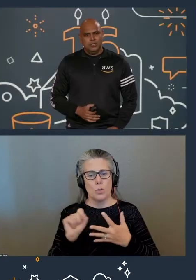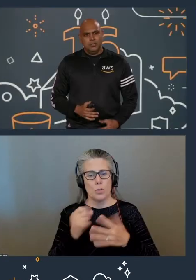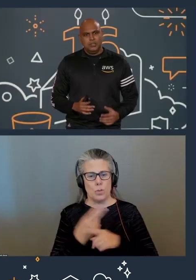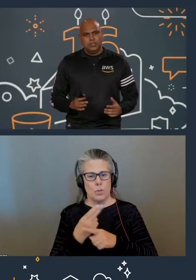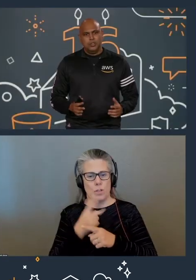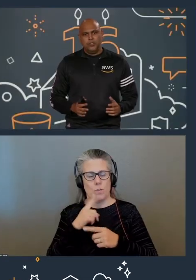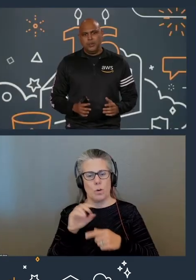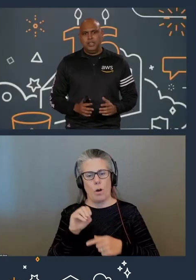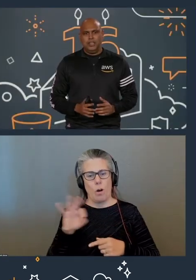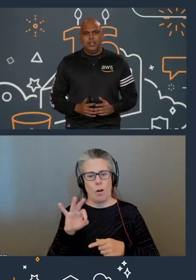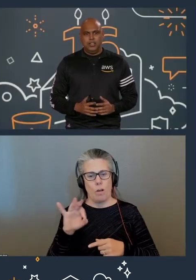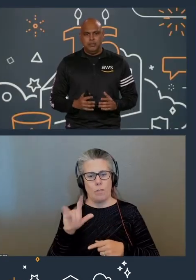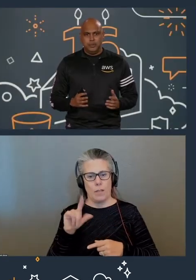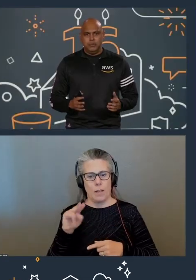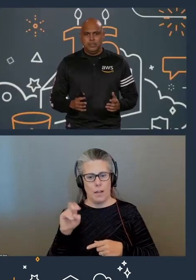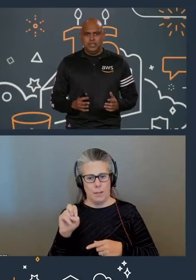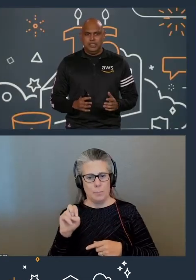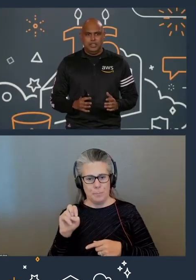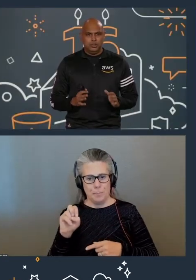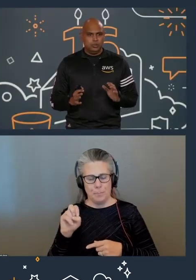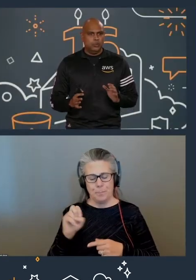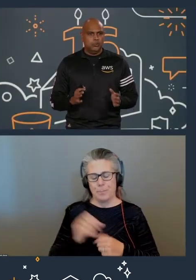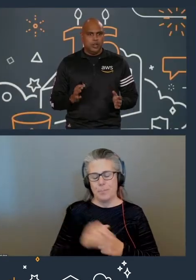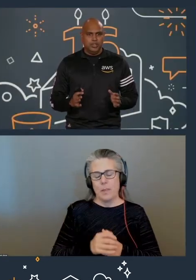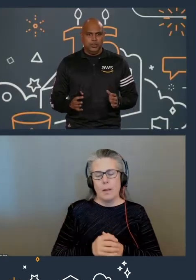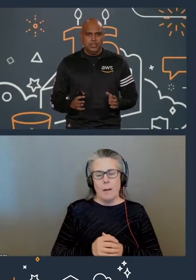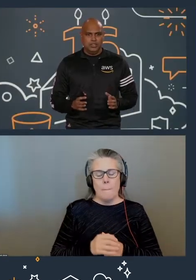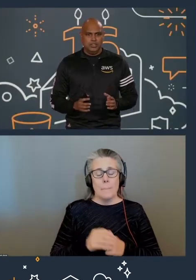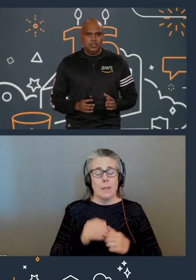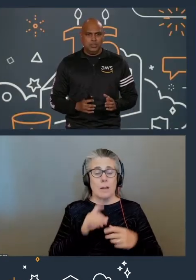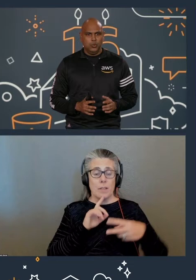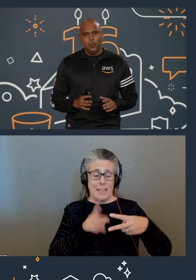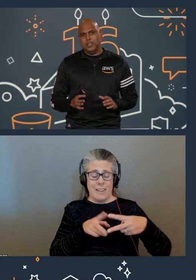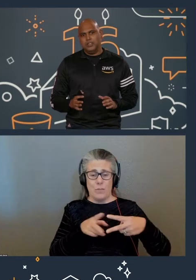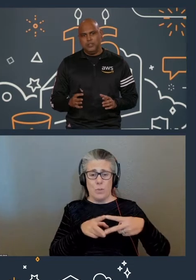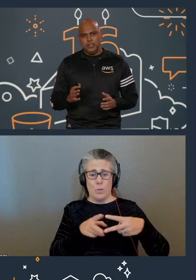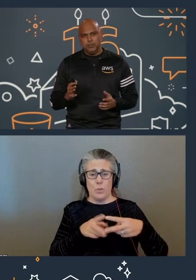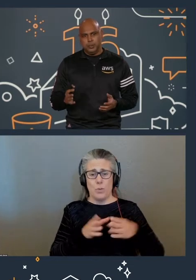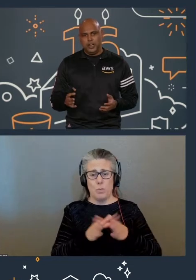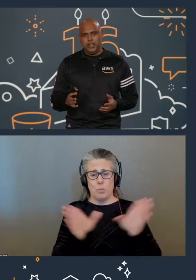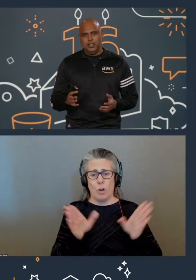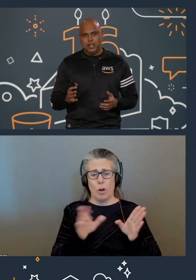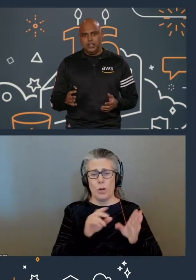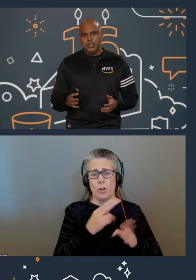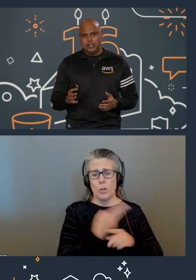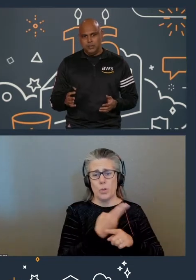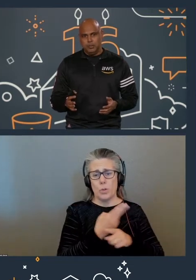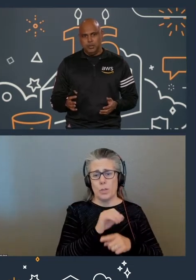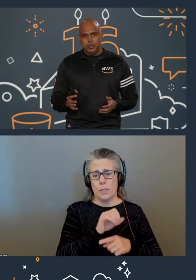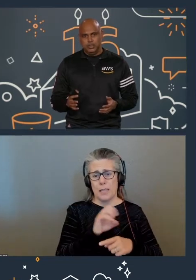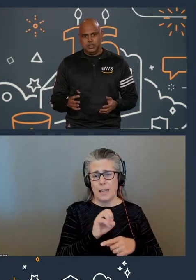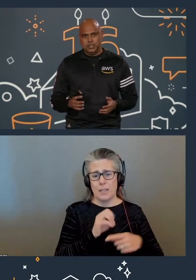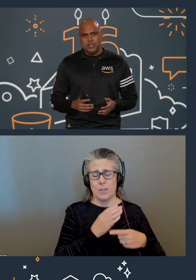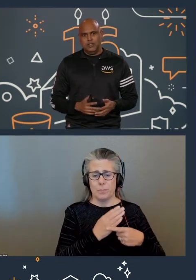So, Snow Family purpose actually has two broad use cases. One, we provide a rugged edge compute box